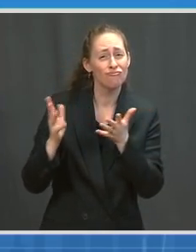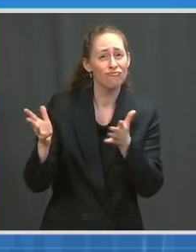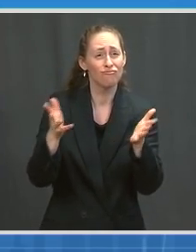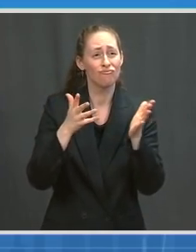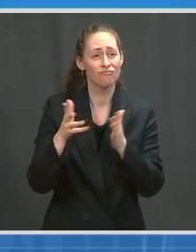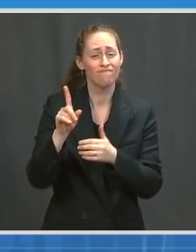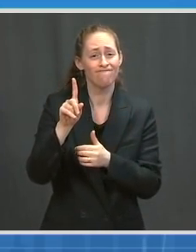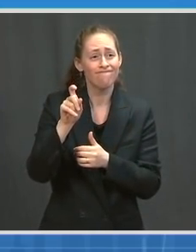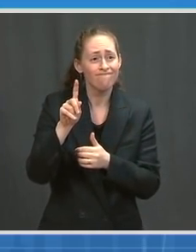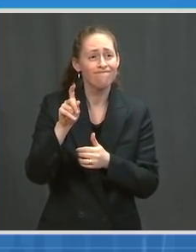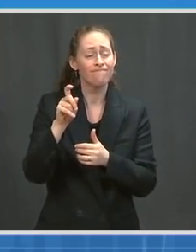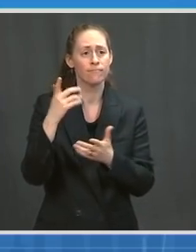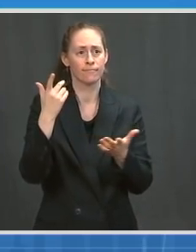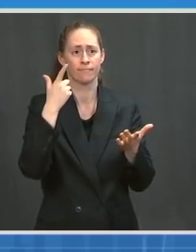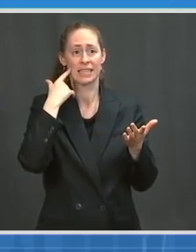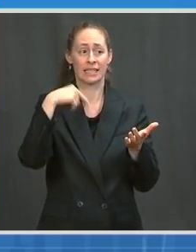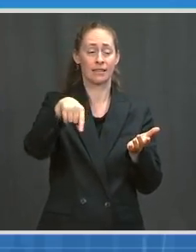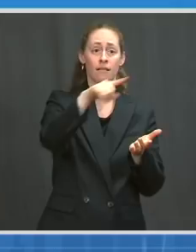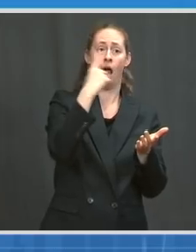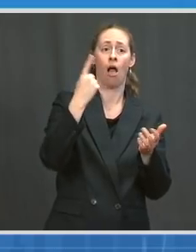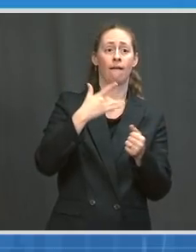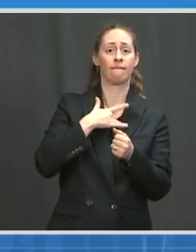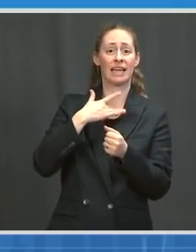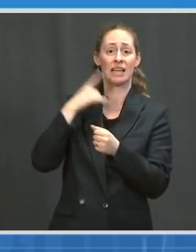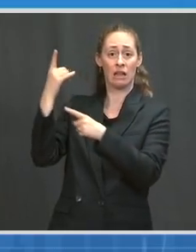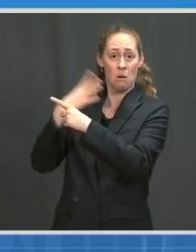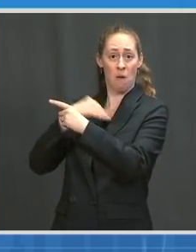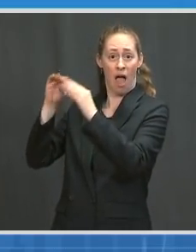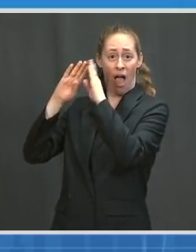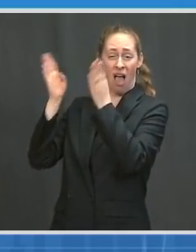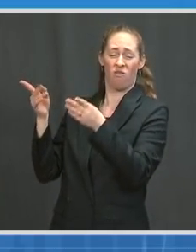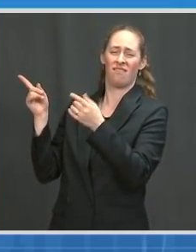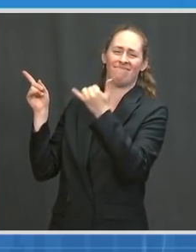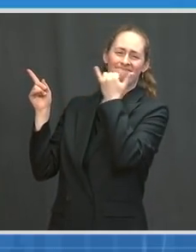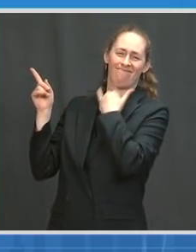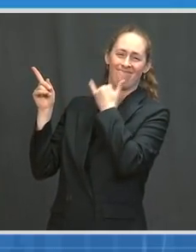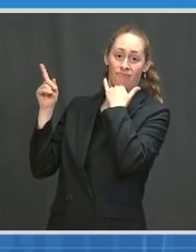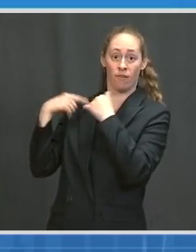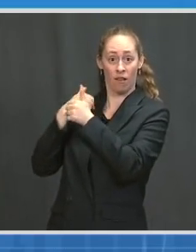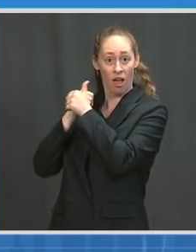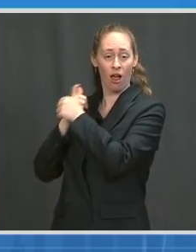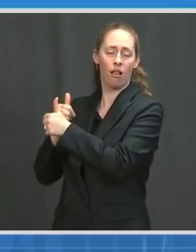is there any plans specifically to help reach these groups, in addition to what has already been done?